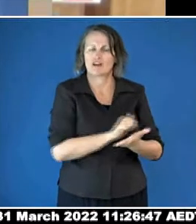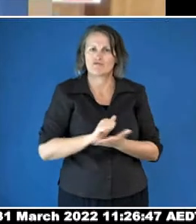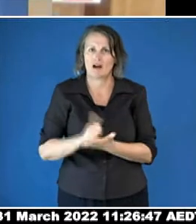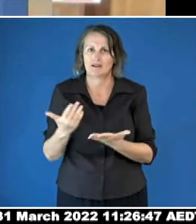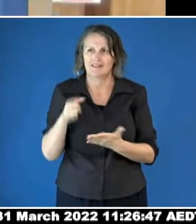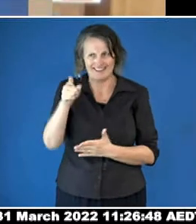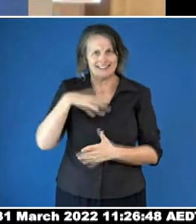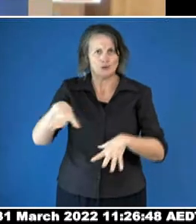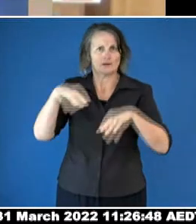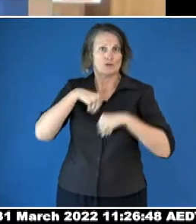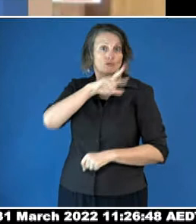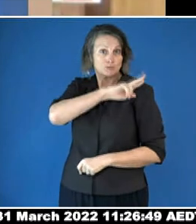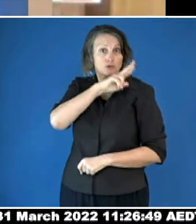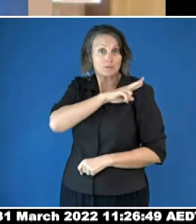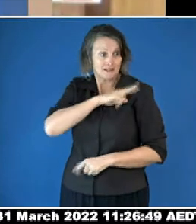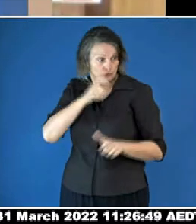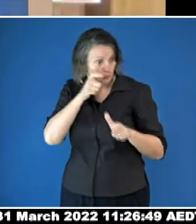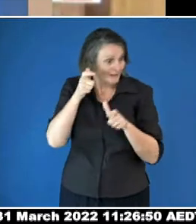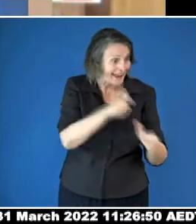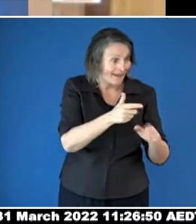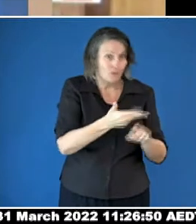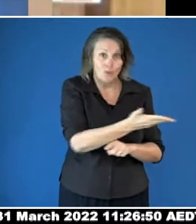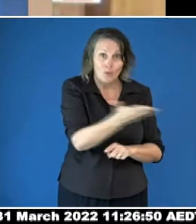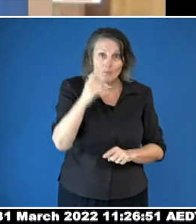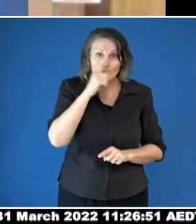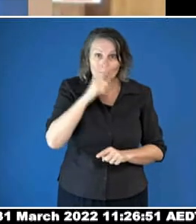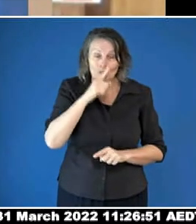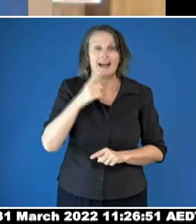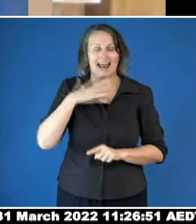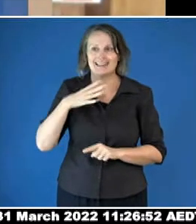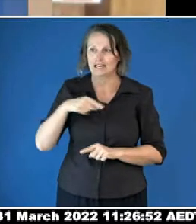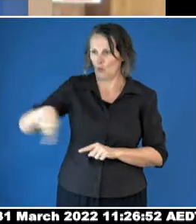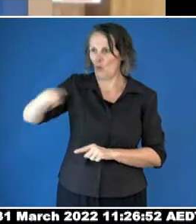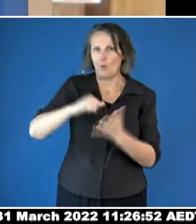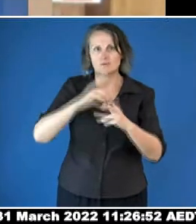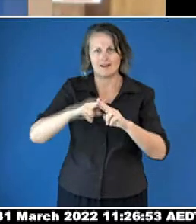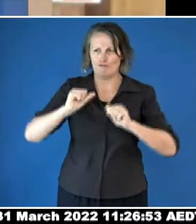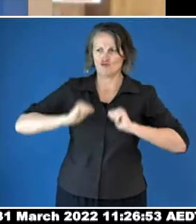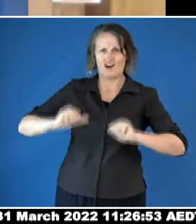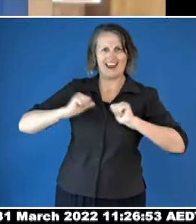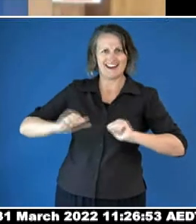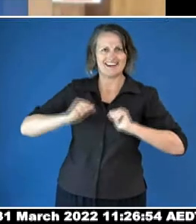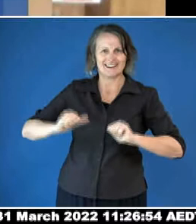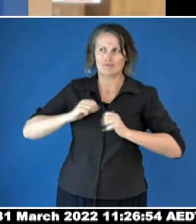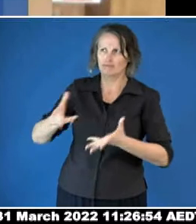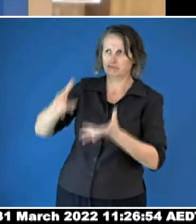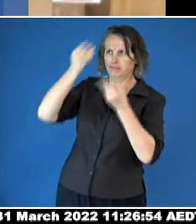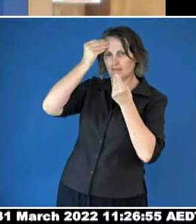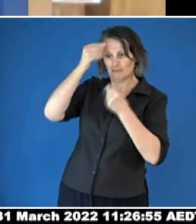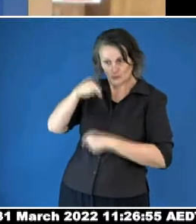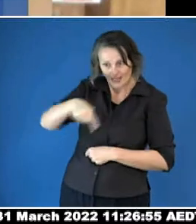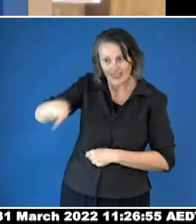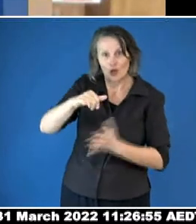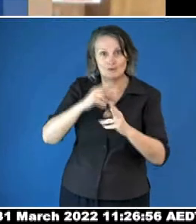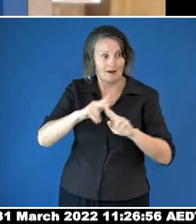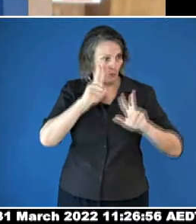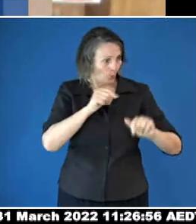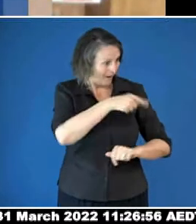Accountability and training for the staff who are looking after the vulnerable